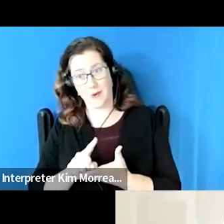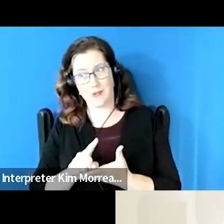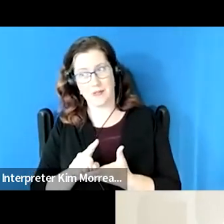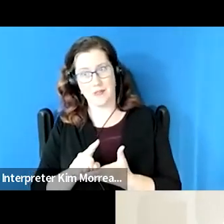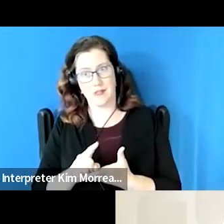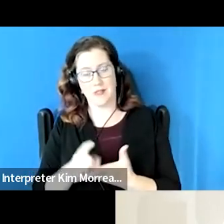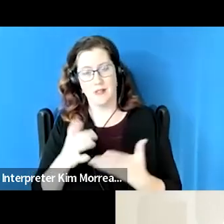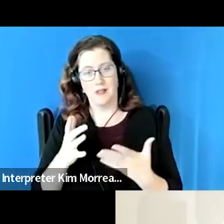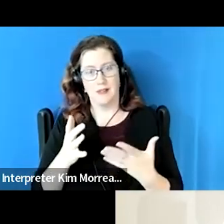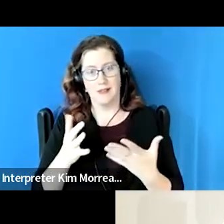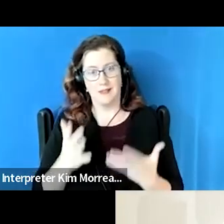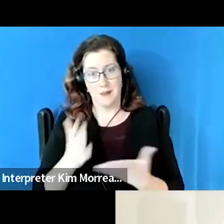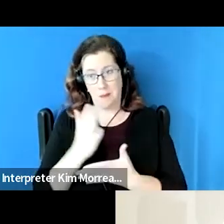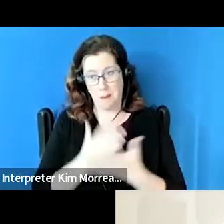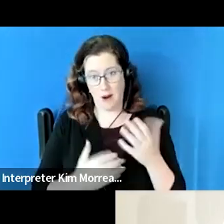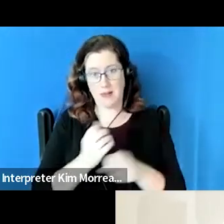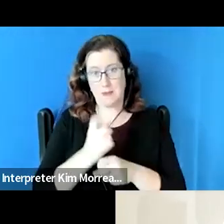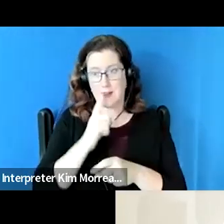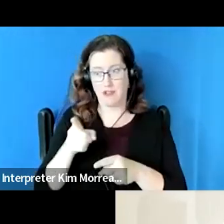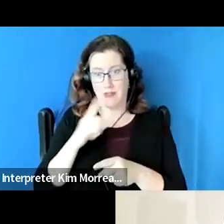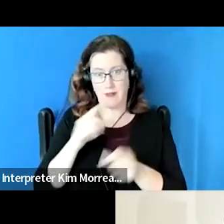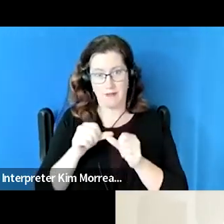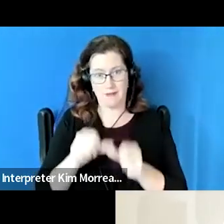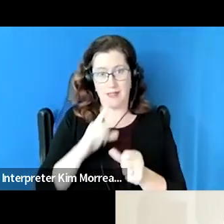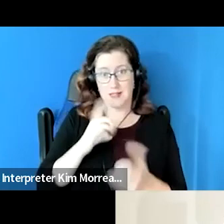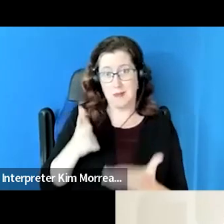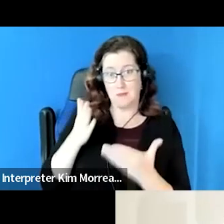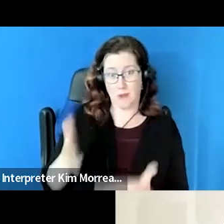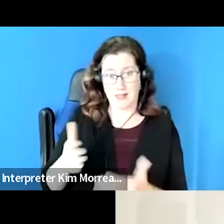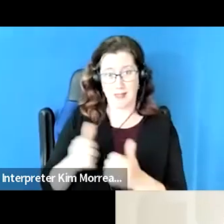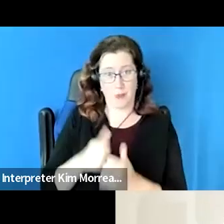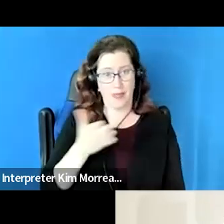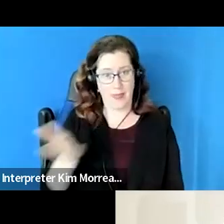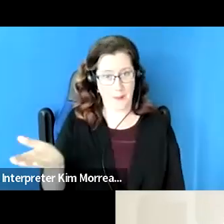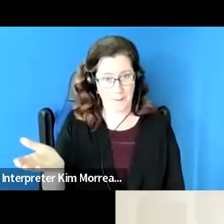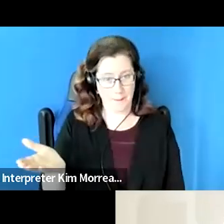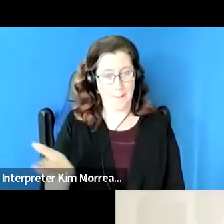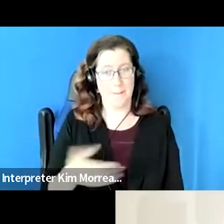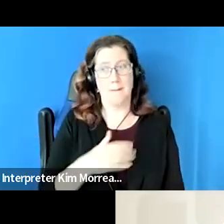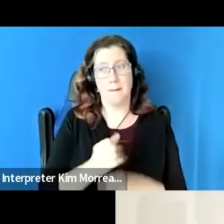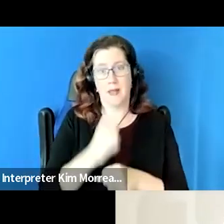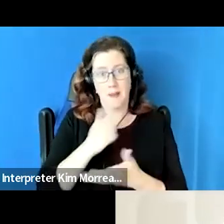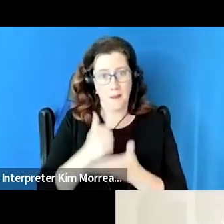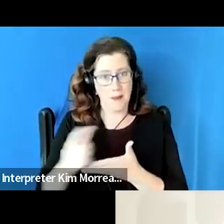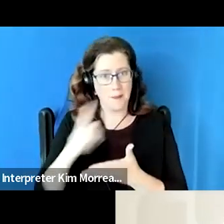part of enabling them to be resilient is being present with them and helping them with a decision or making a decision.